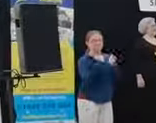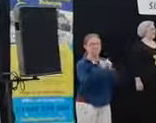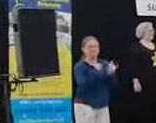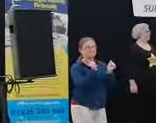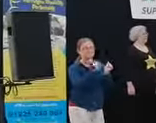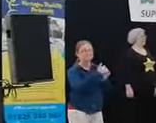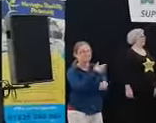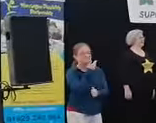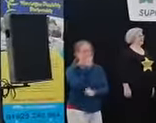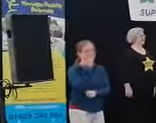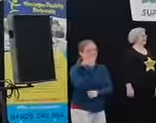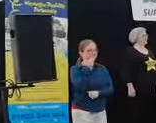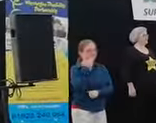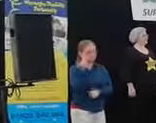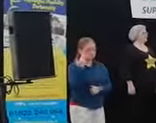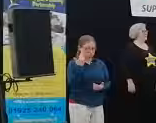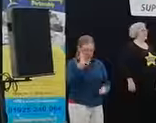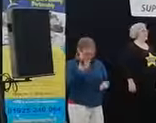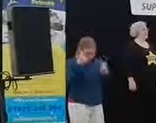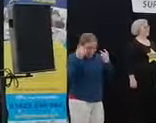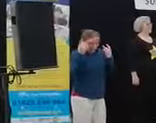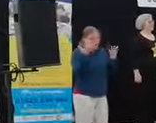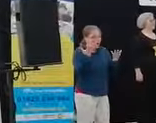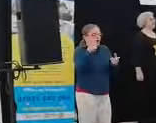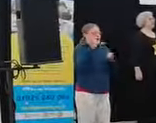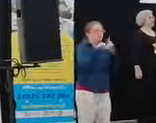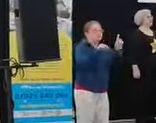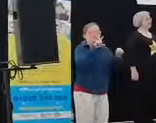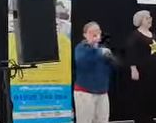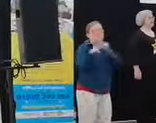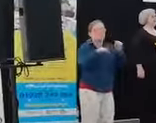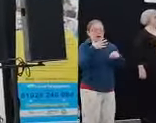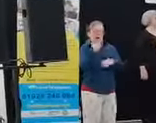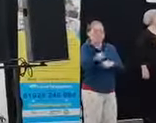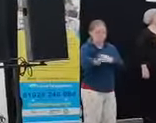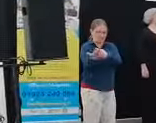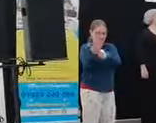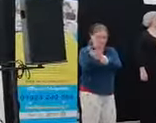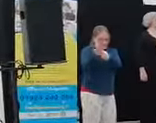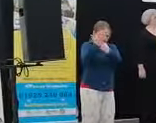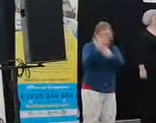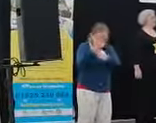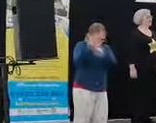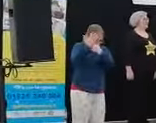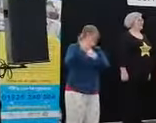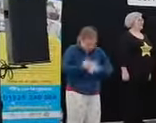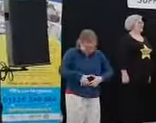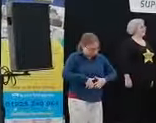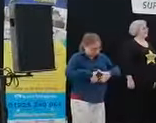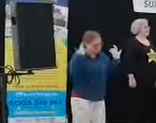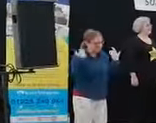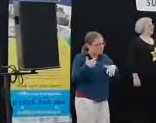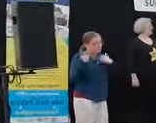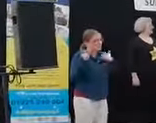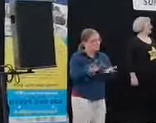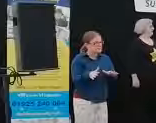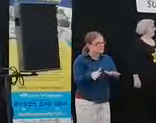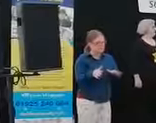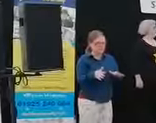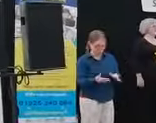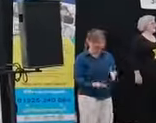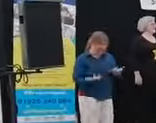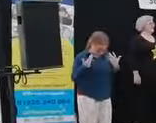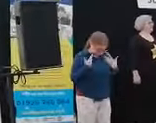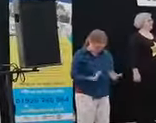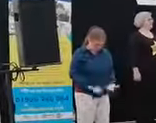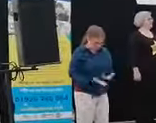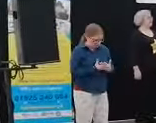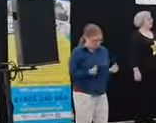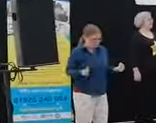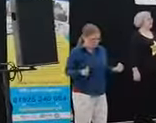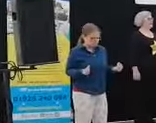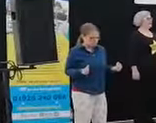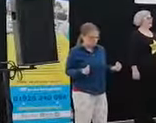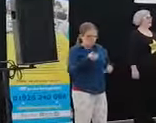I guess that I forgot I had a choice I let you push me past the breaking point I stood for nothing, so I fell for everything